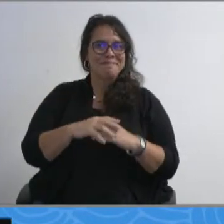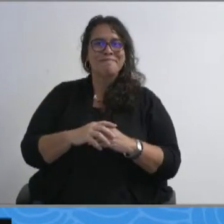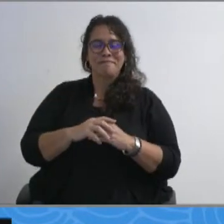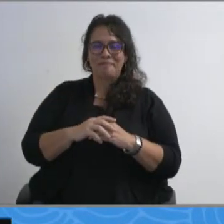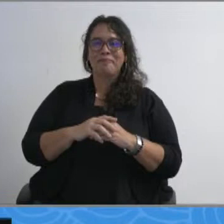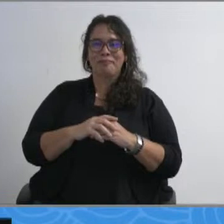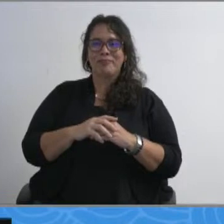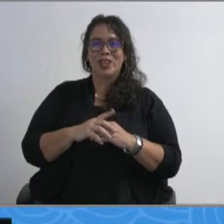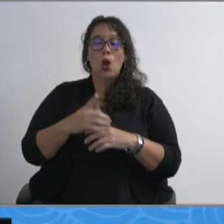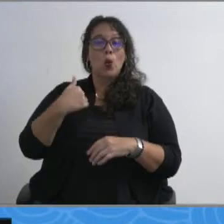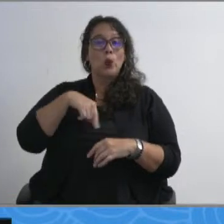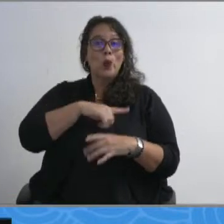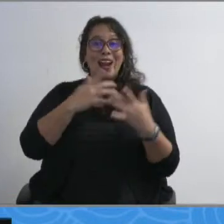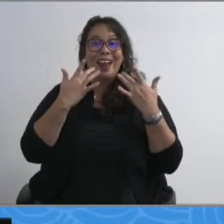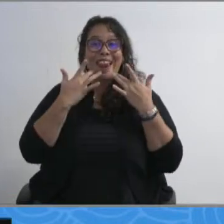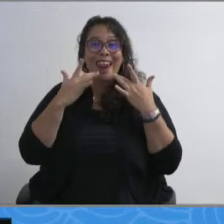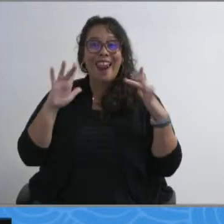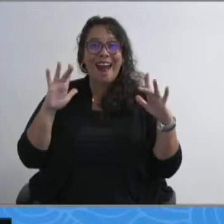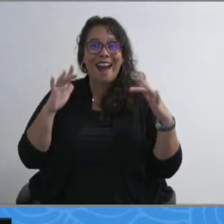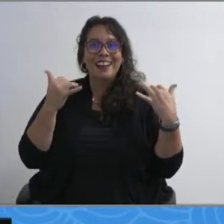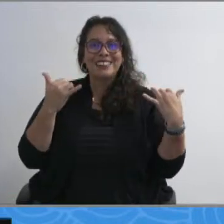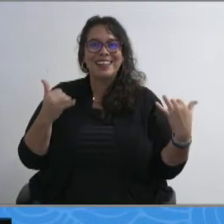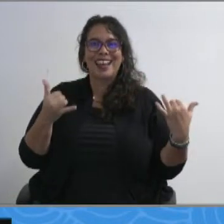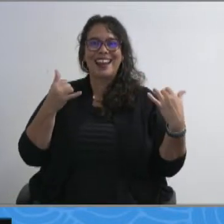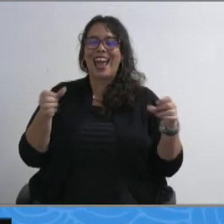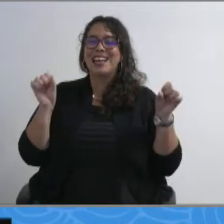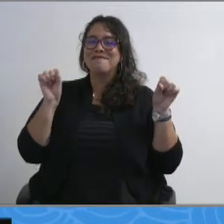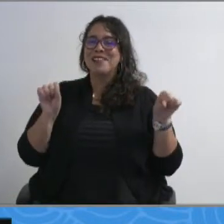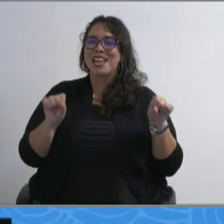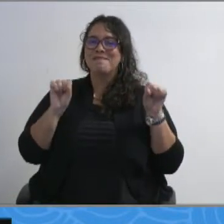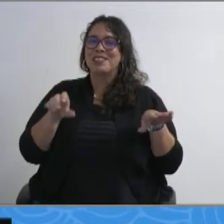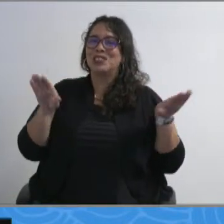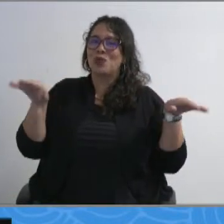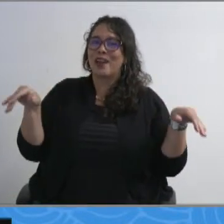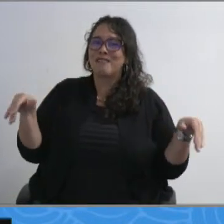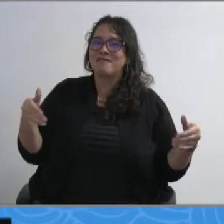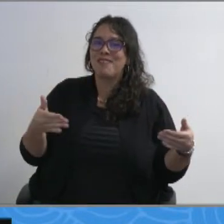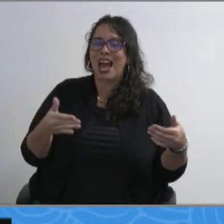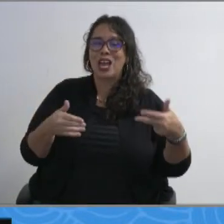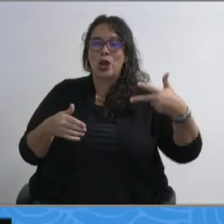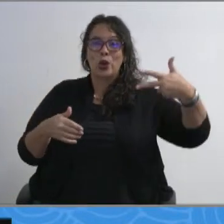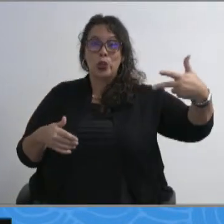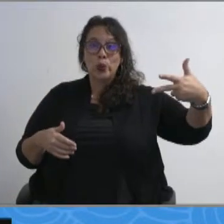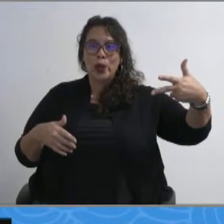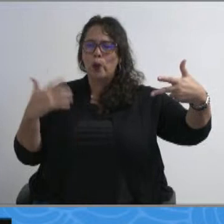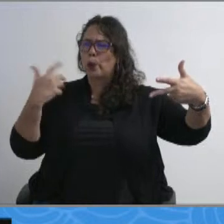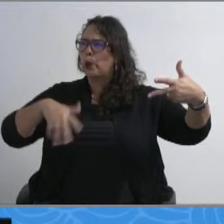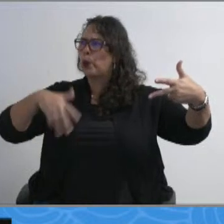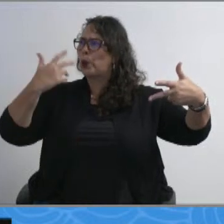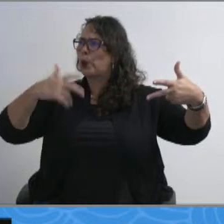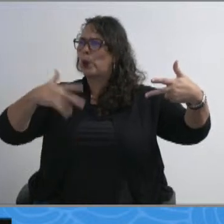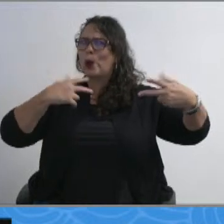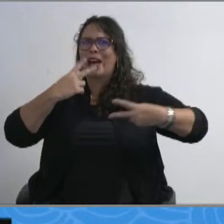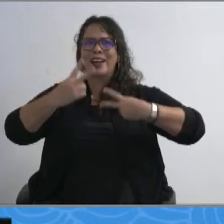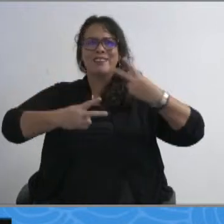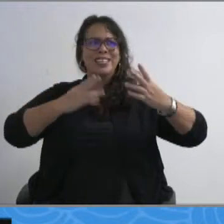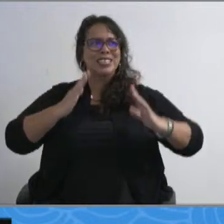We are lucky today to be able to invite three guests. We have Rebecca Fast,